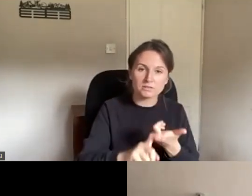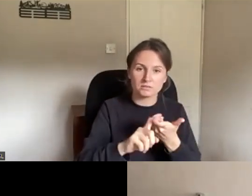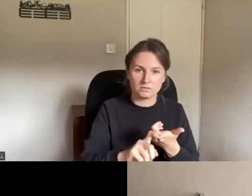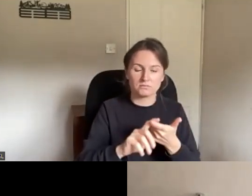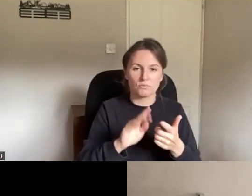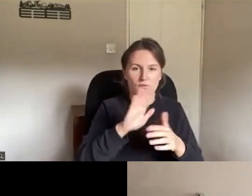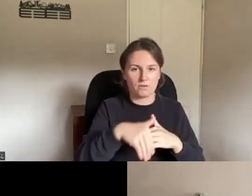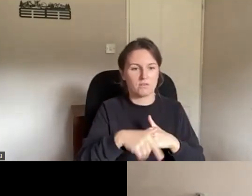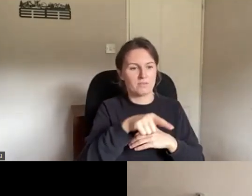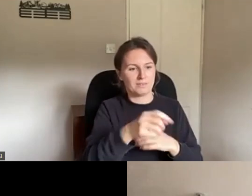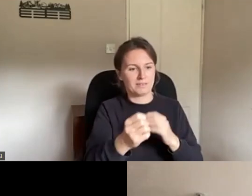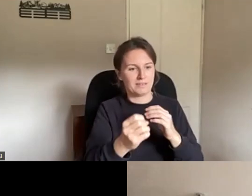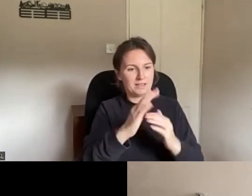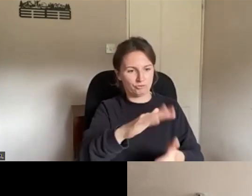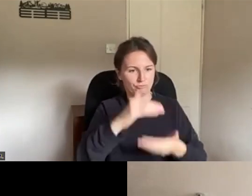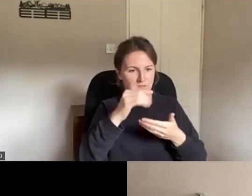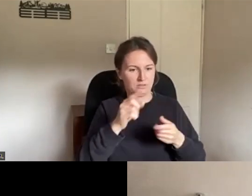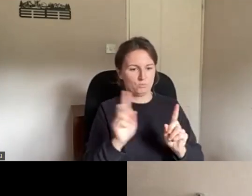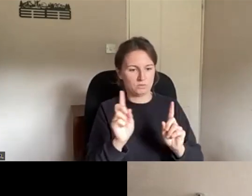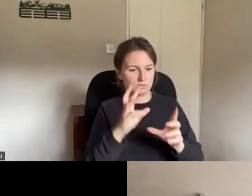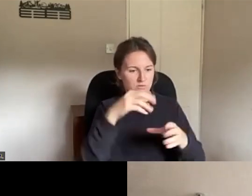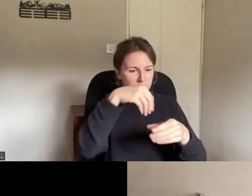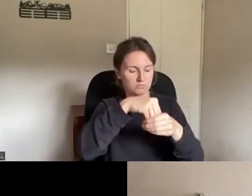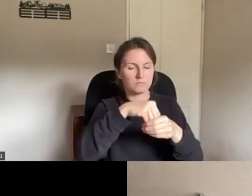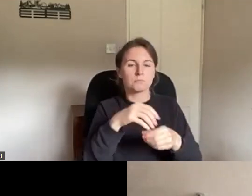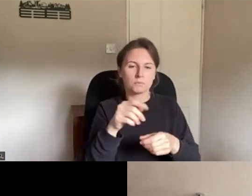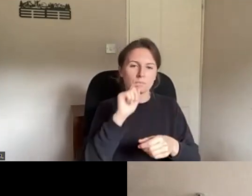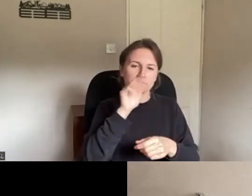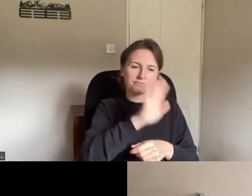and how they get scored, but it will be between 8 to 12 entries.